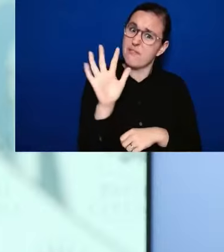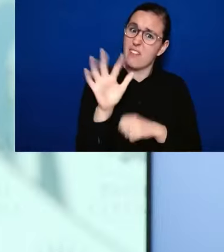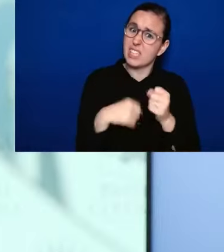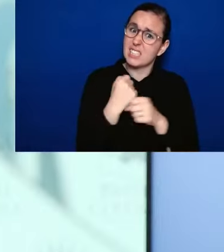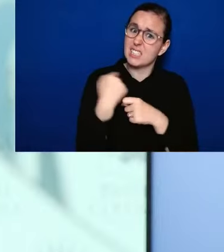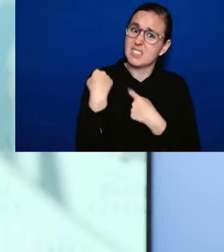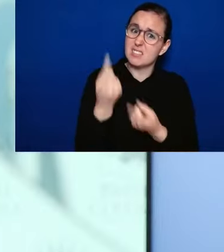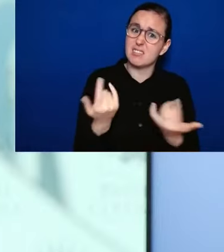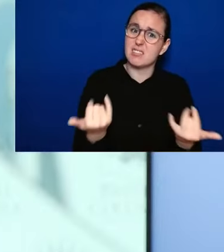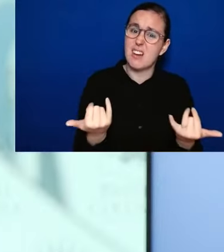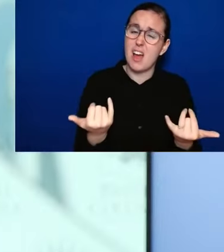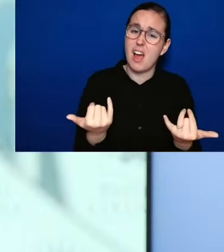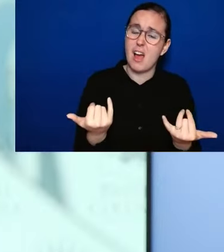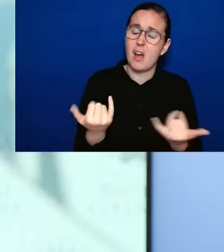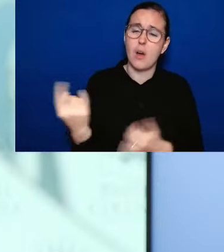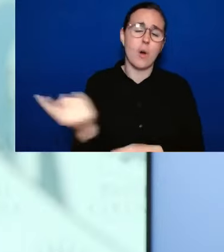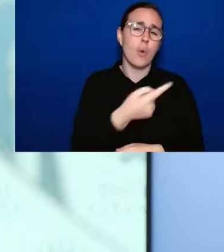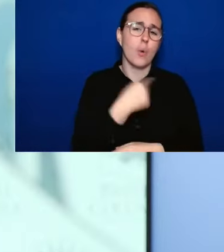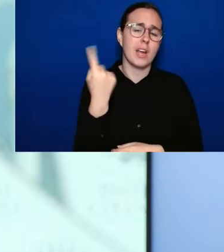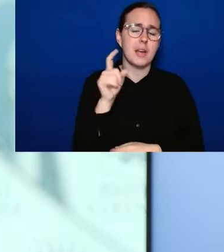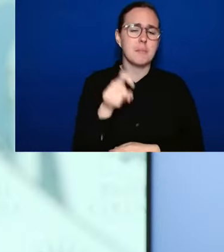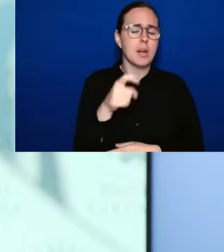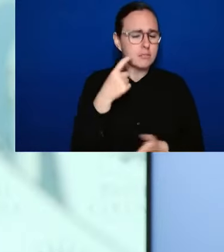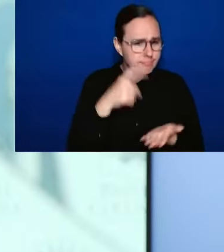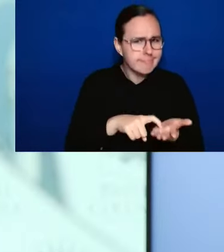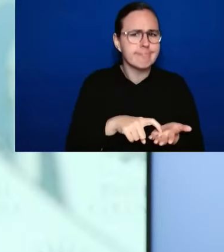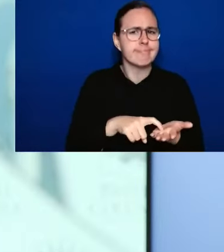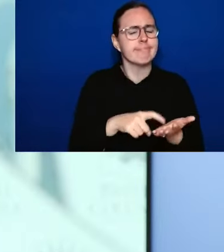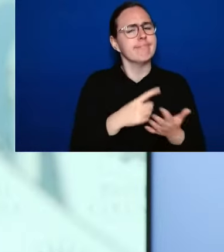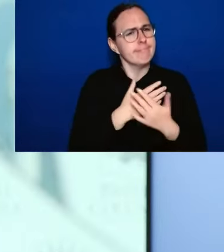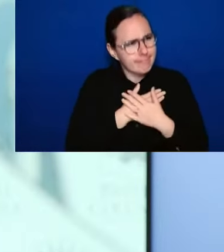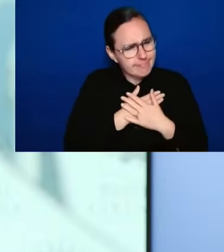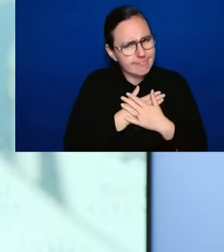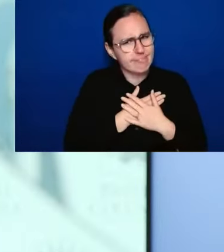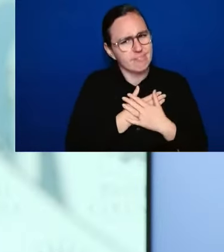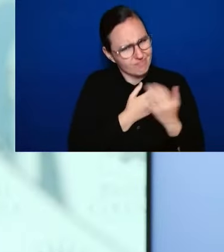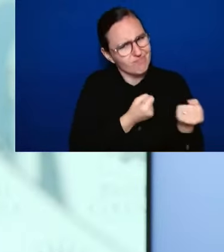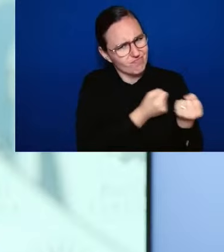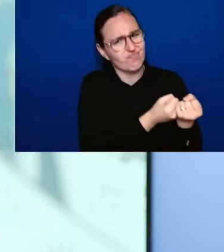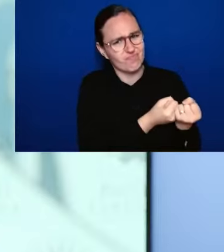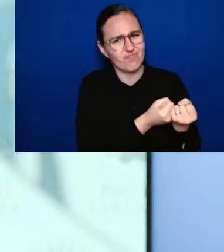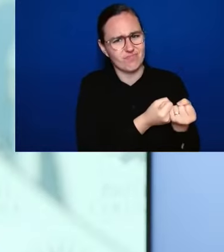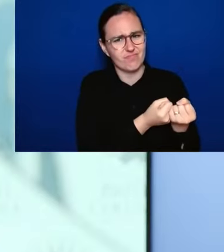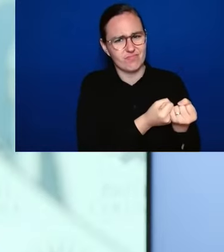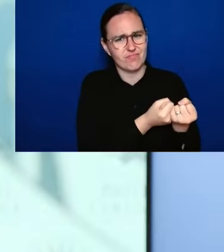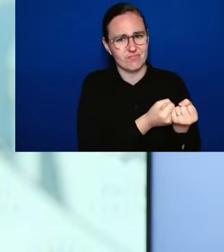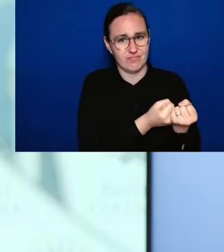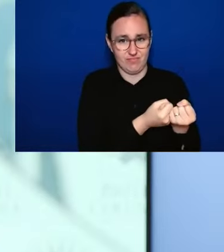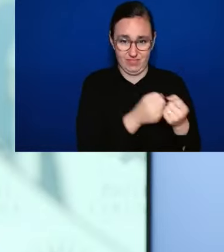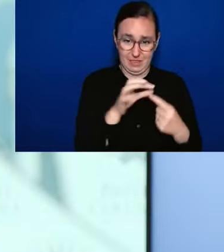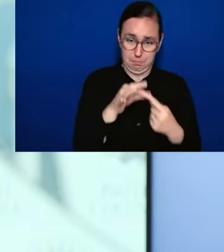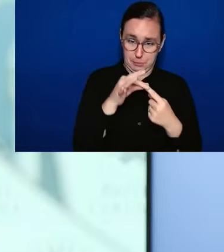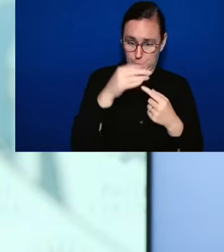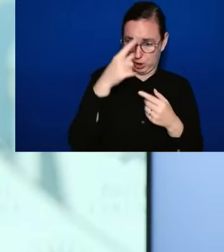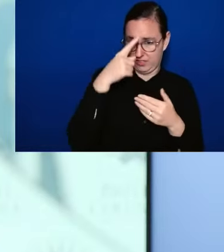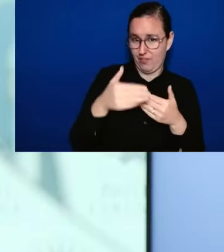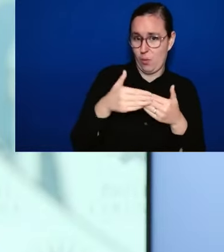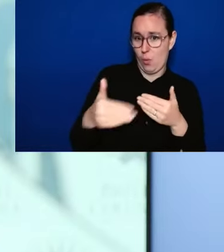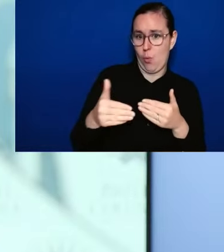will as we deal with the challenges. Of respiratory on the seats. A lot of the time I